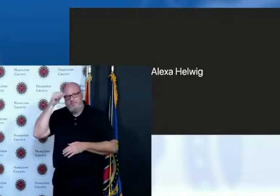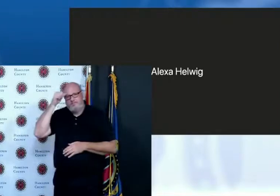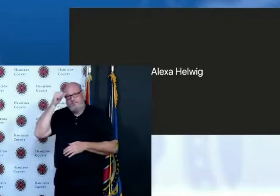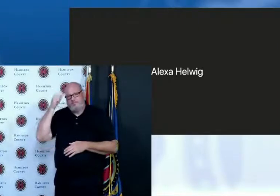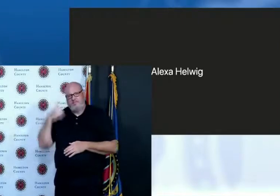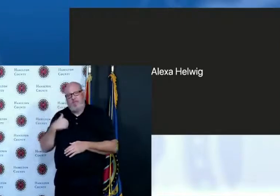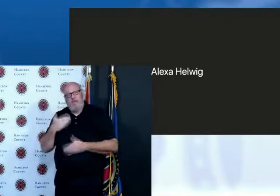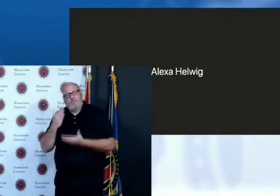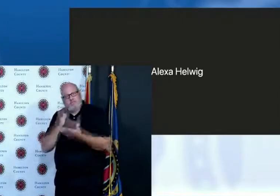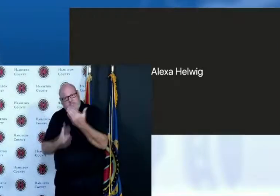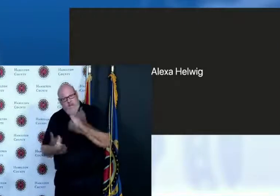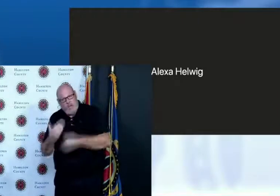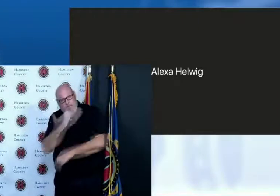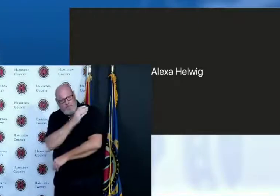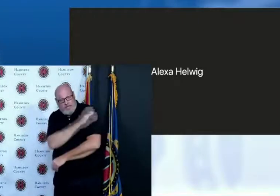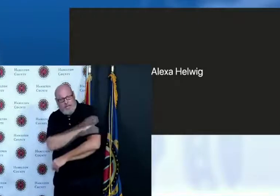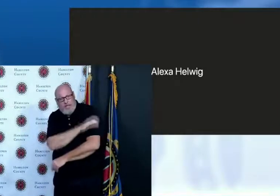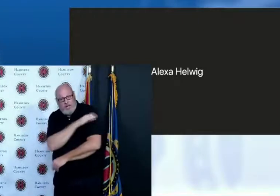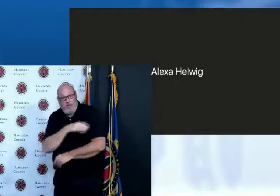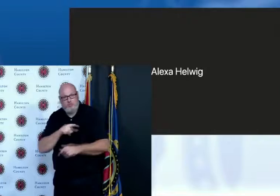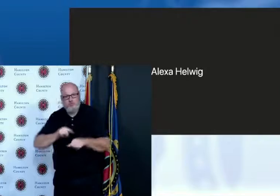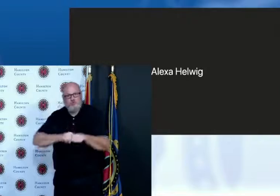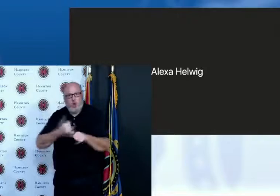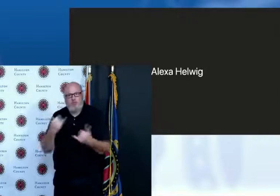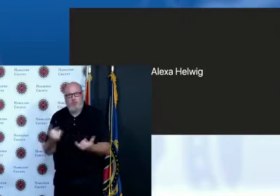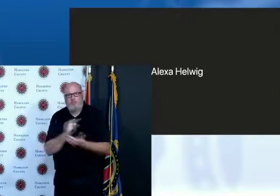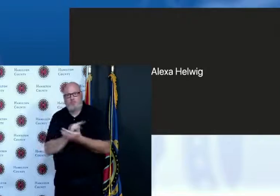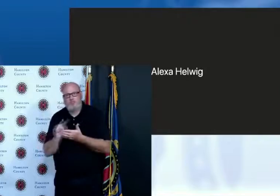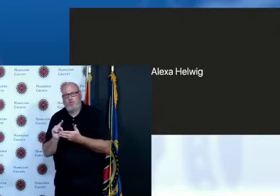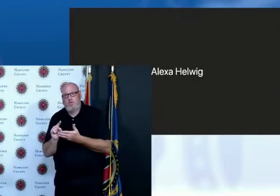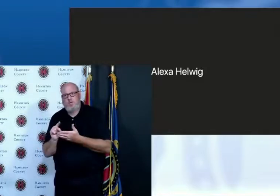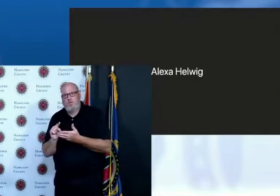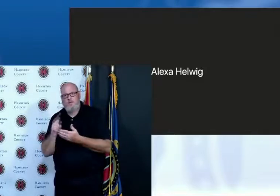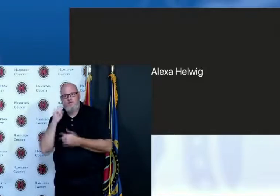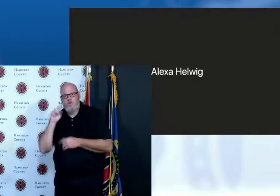believe I think each school is kind of unique with what fits in best with their schedule